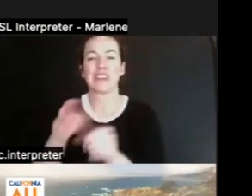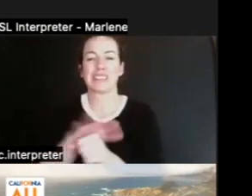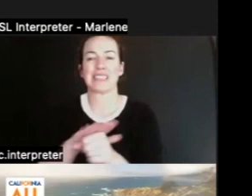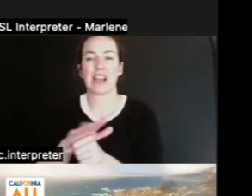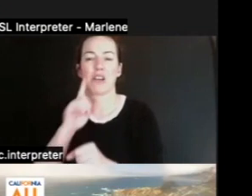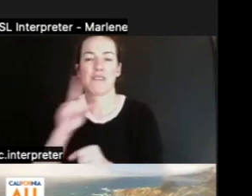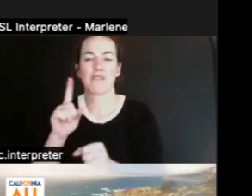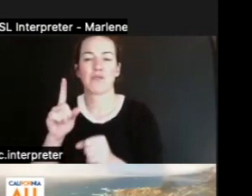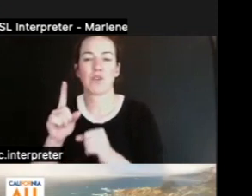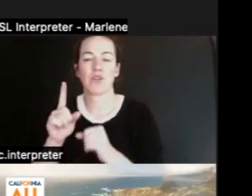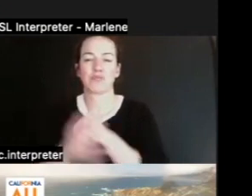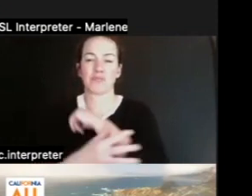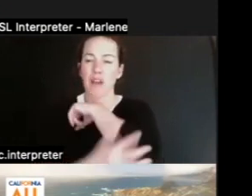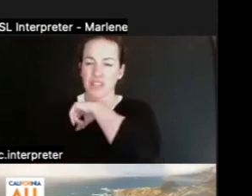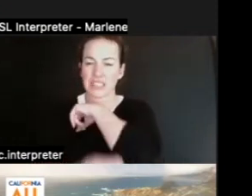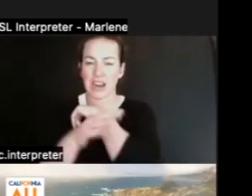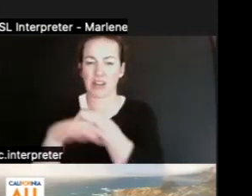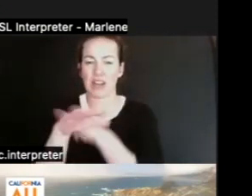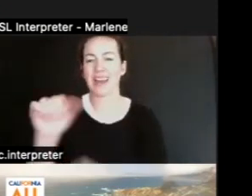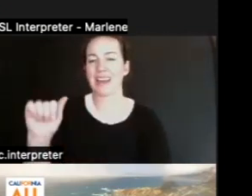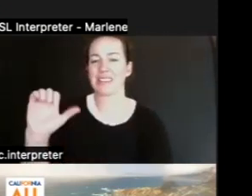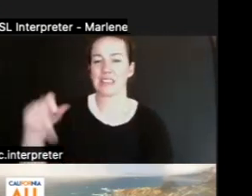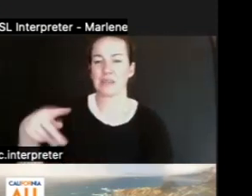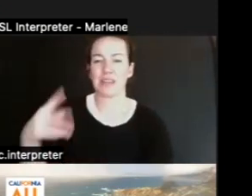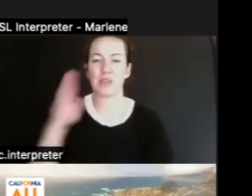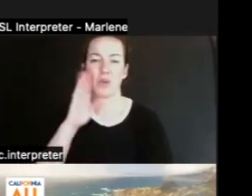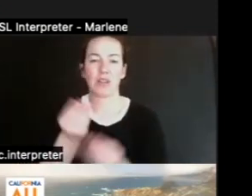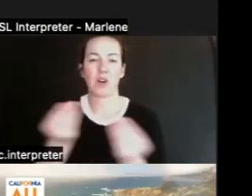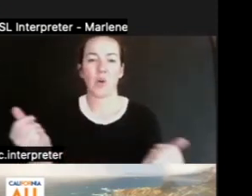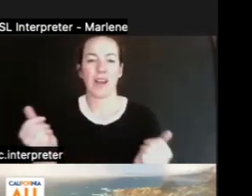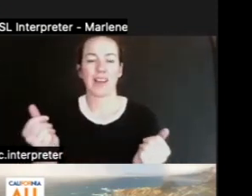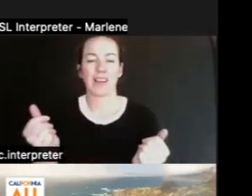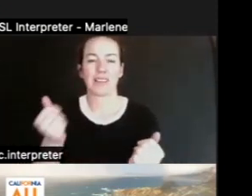a subscriber model yes. But ACP is going away folks at unless you're you know otherwise.